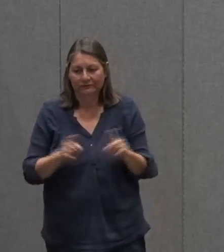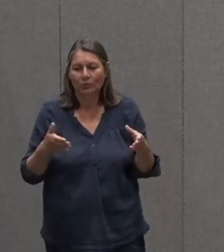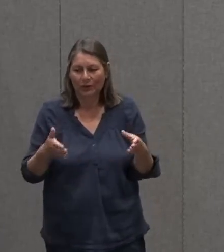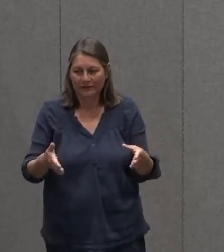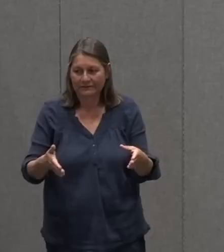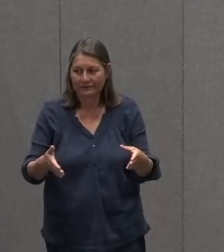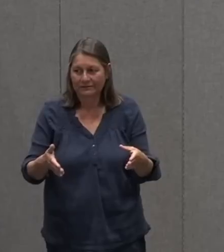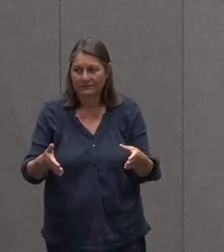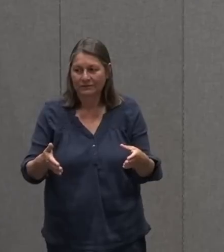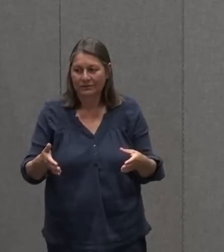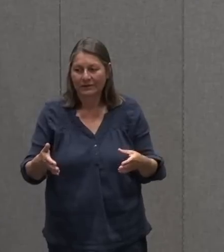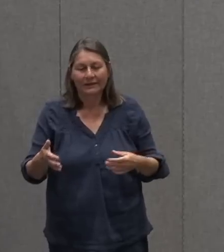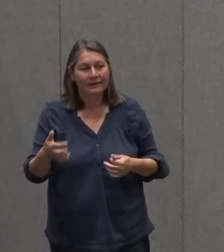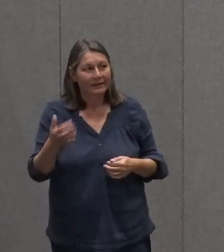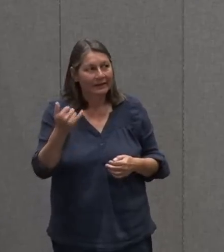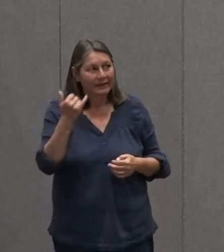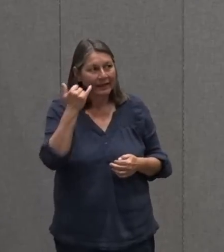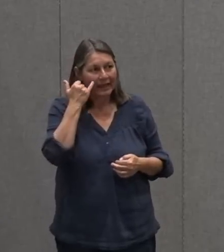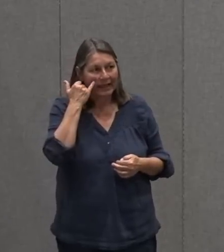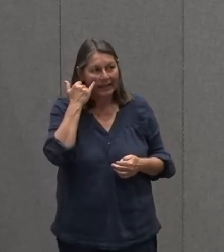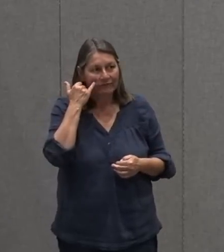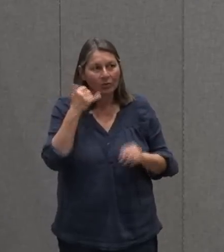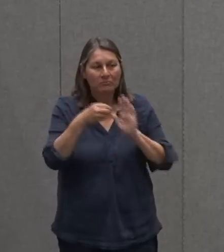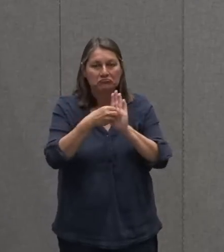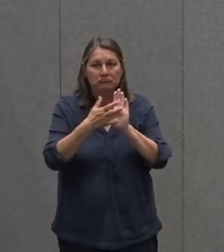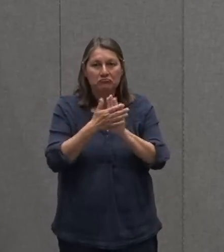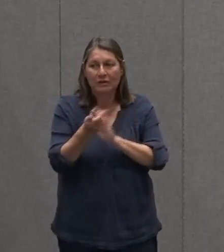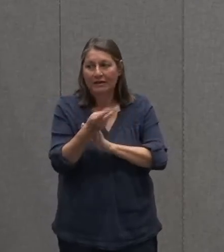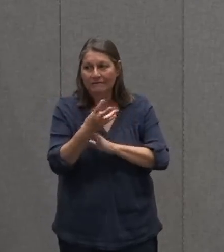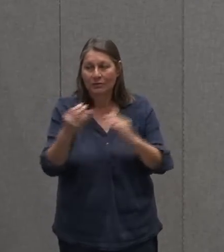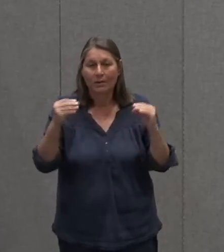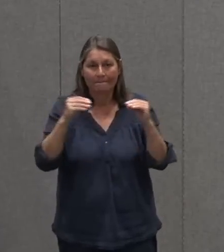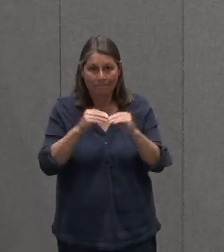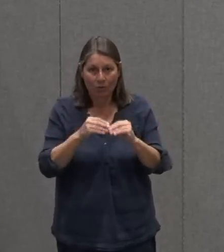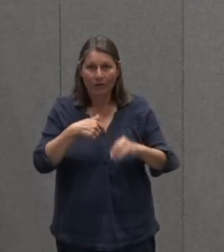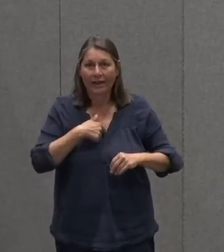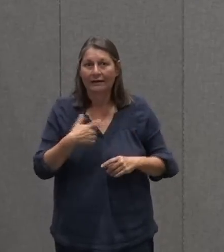So if we put a few more up, and this should help us